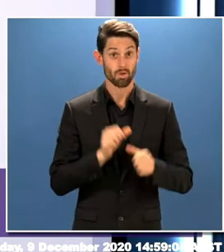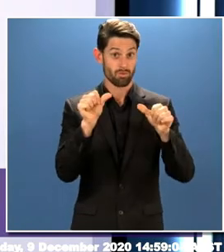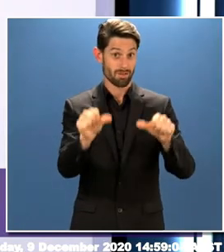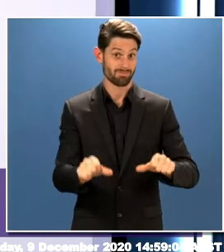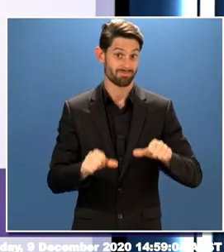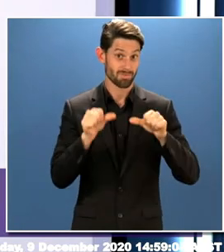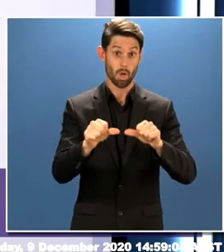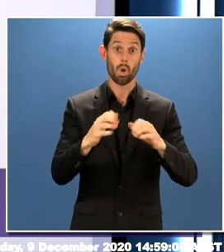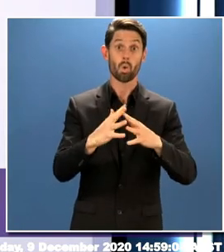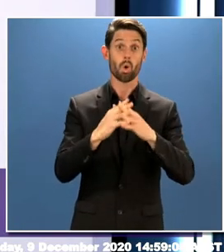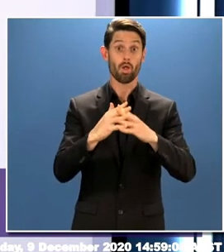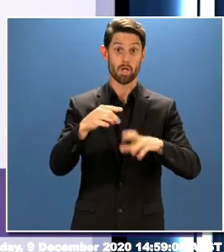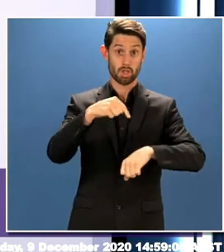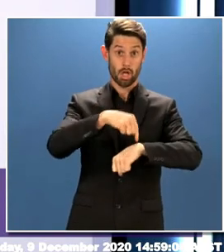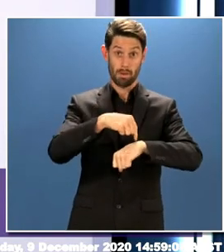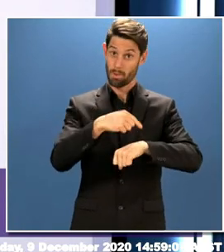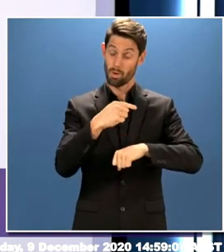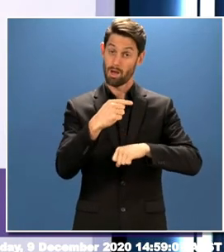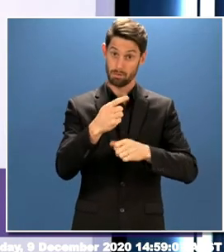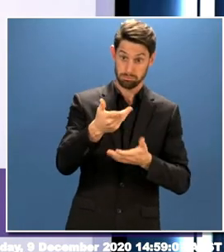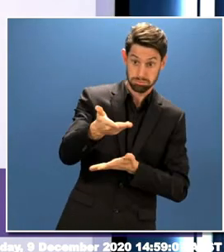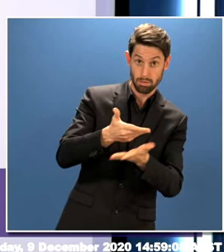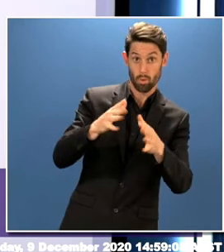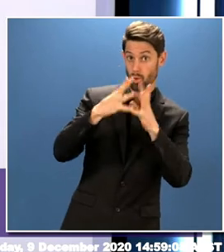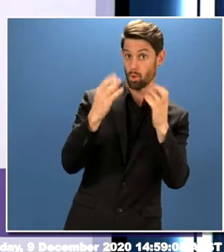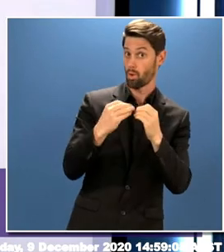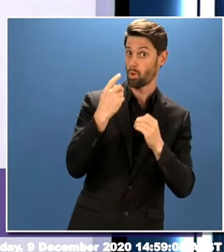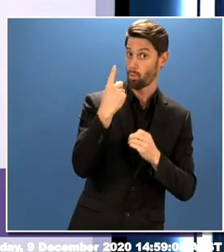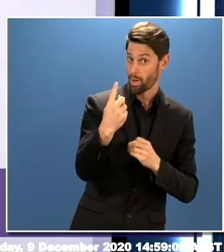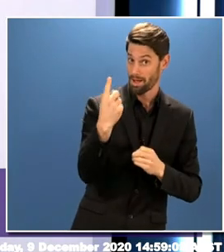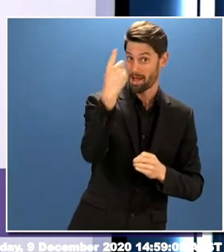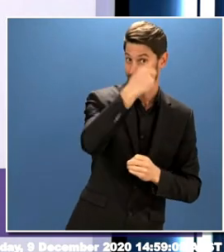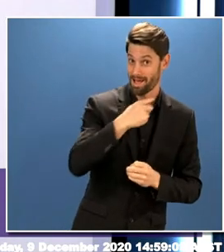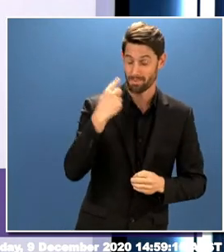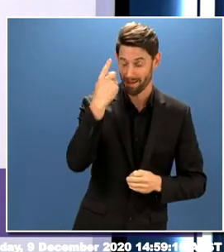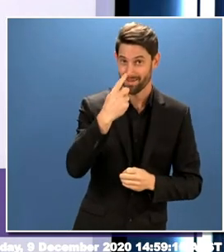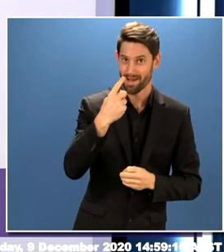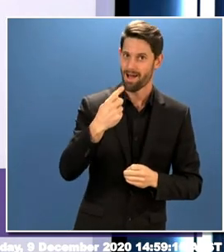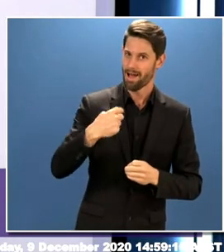for the truncated time. But it means I'm just gonna go straight to the issues, I think.